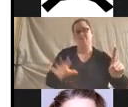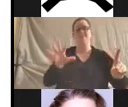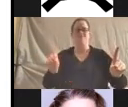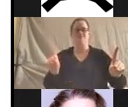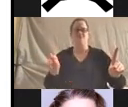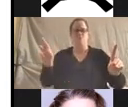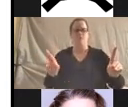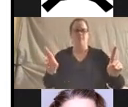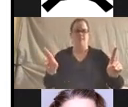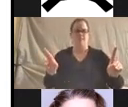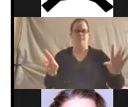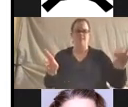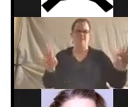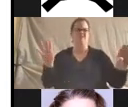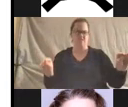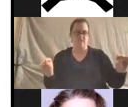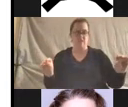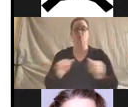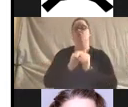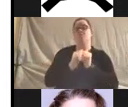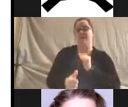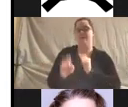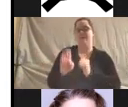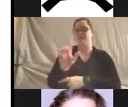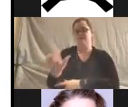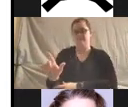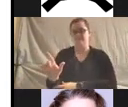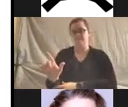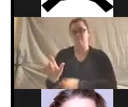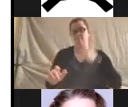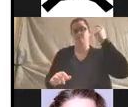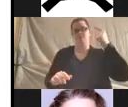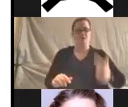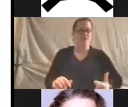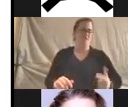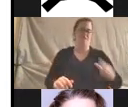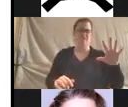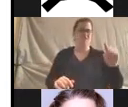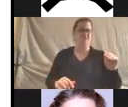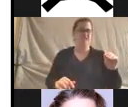And in order for this bill to pass, we had all 50 or it might not have been 50:50 but 50%.